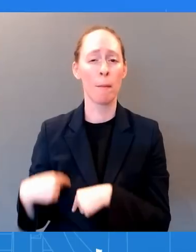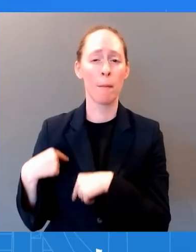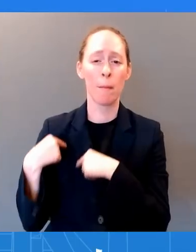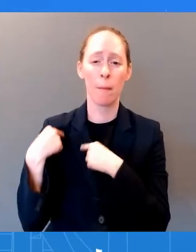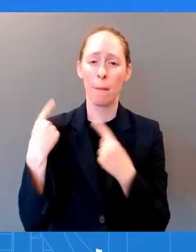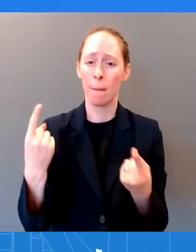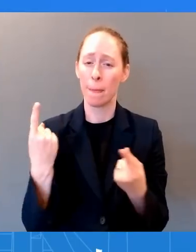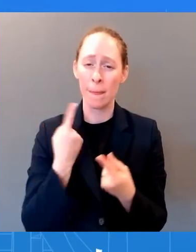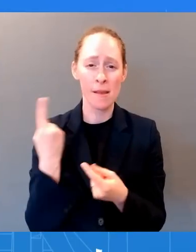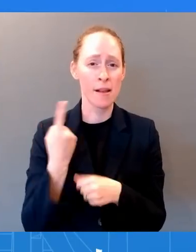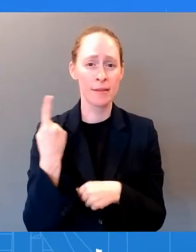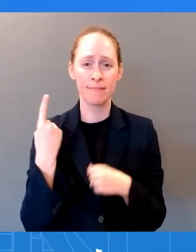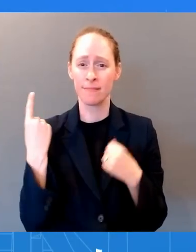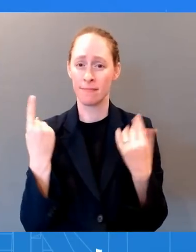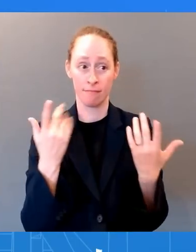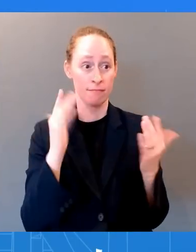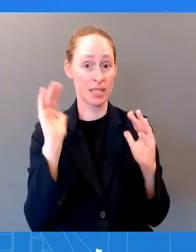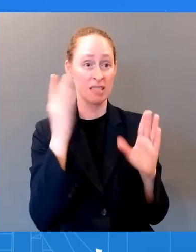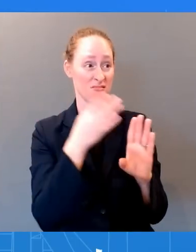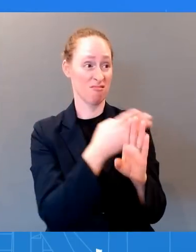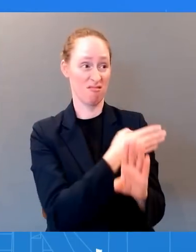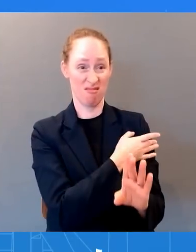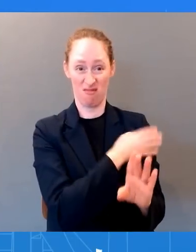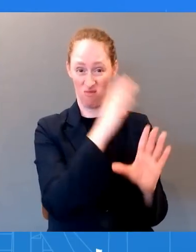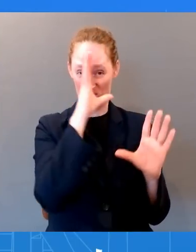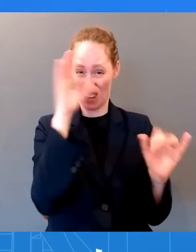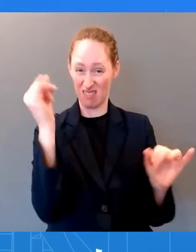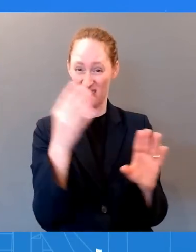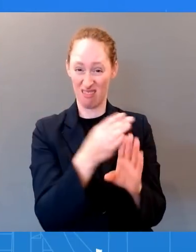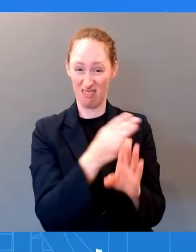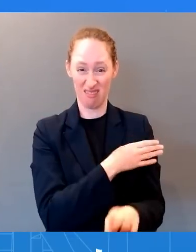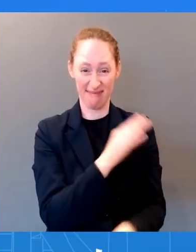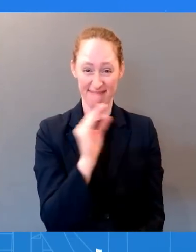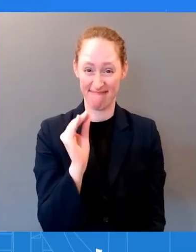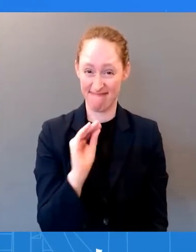and really dealing with gun violence. And that's how seriously he's taken this.